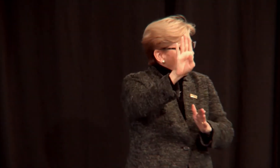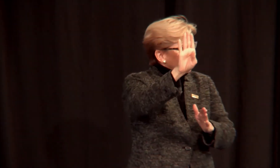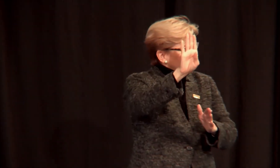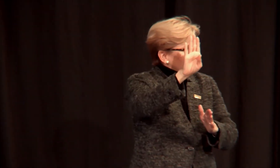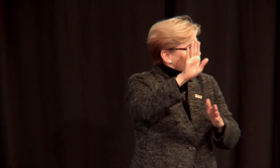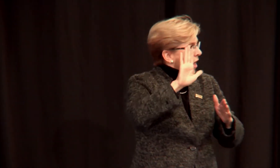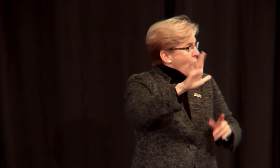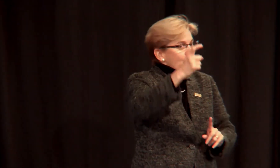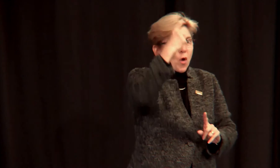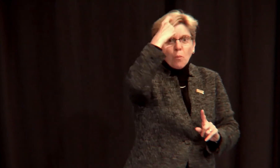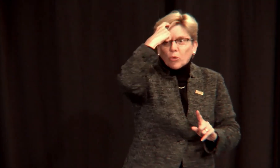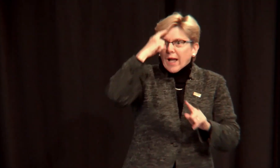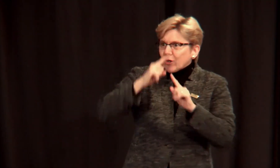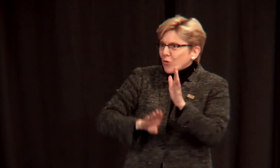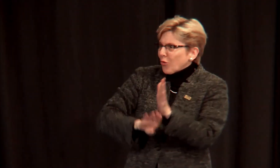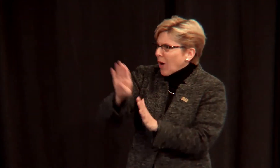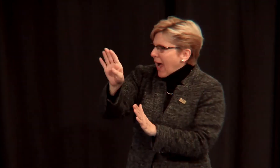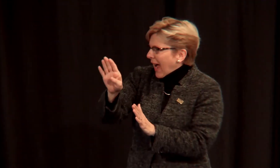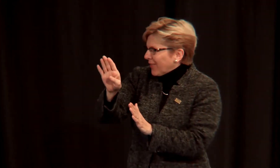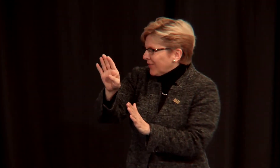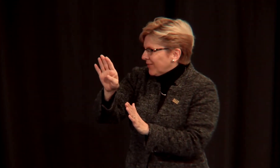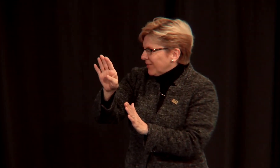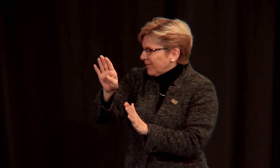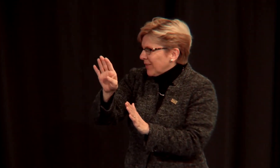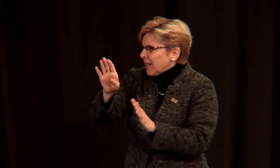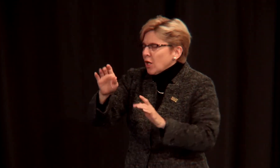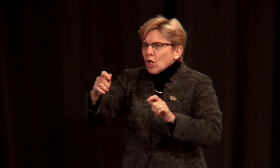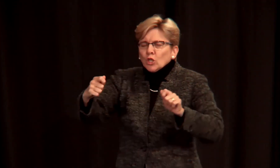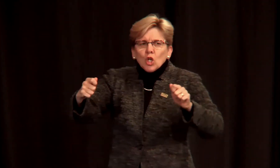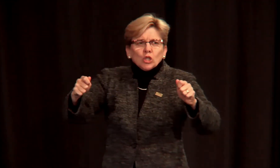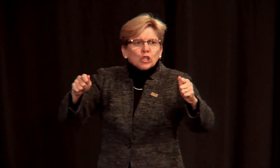to help their child thrive, to allow their brain to thrive.